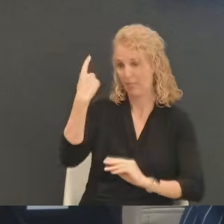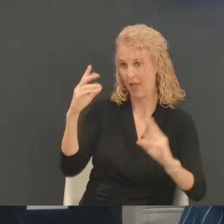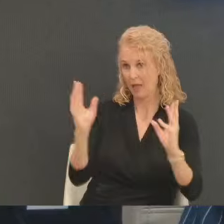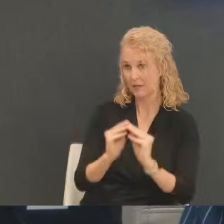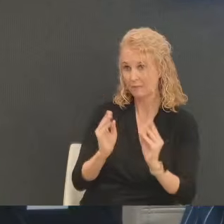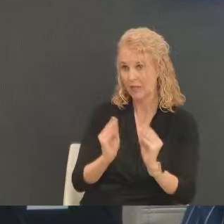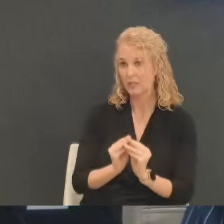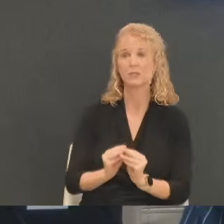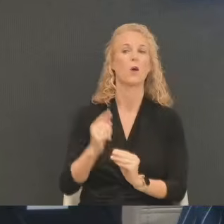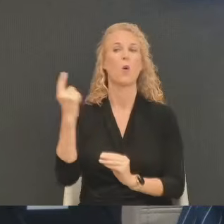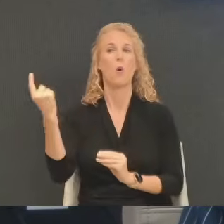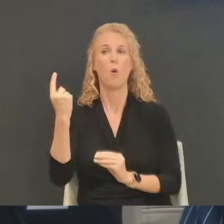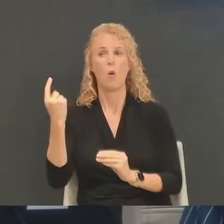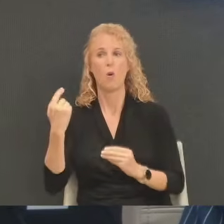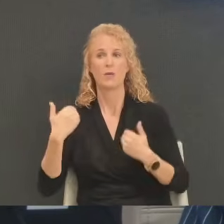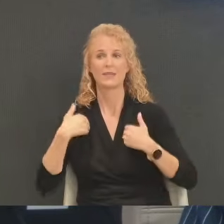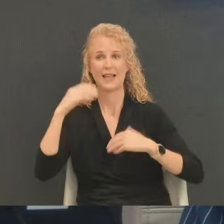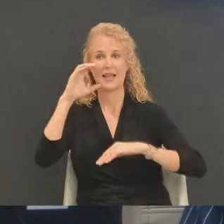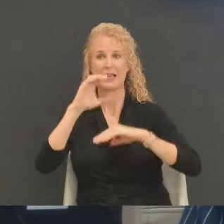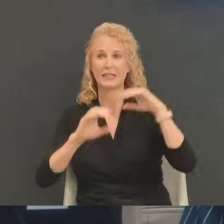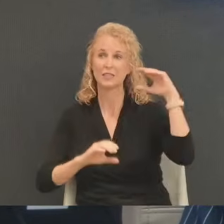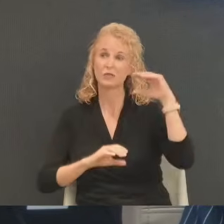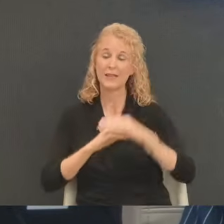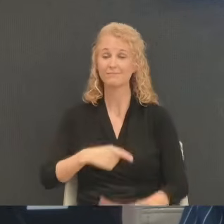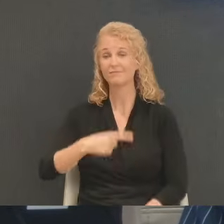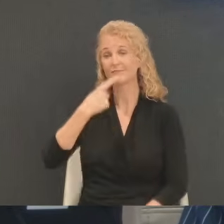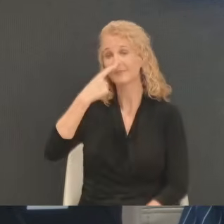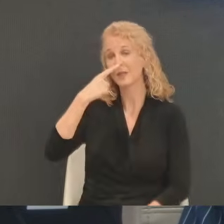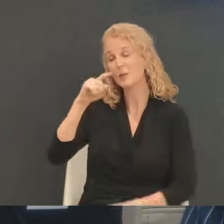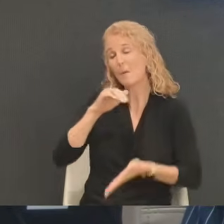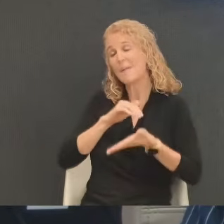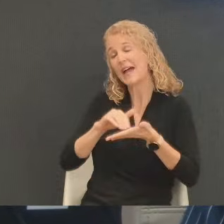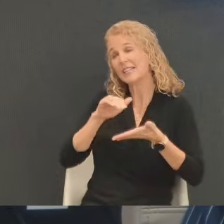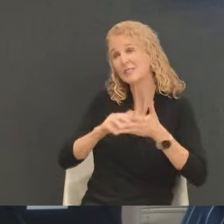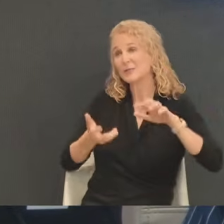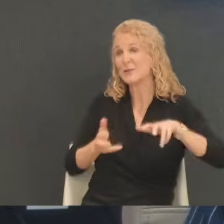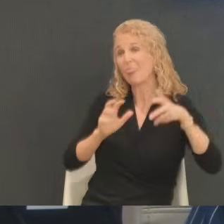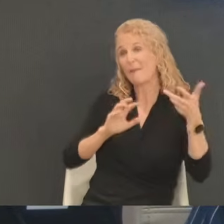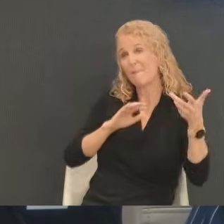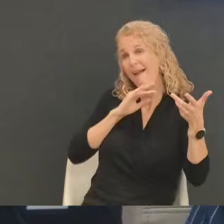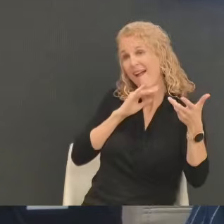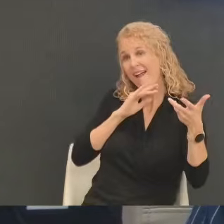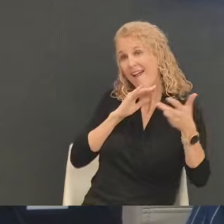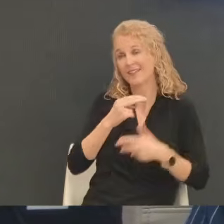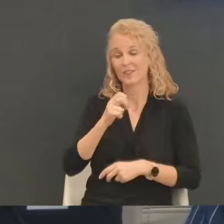got some construction. Excuse the mess. And the Walk of Fame, they're going to be wearing white.